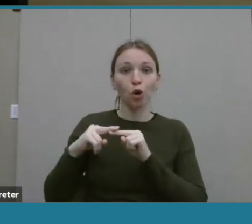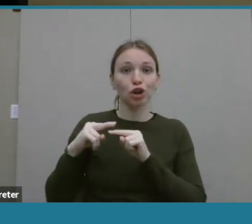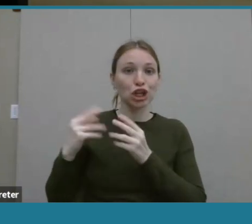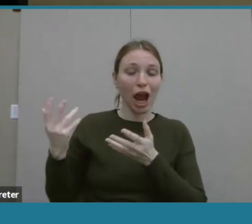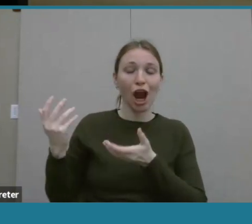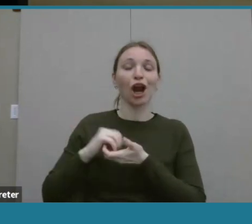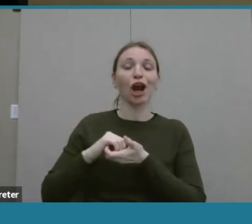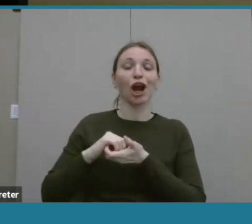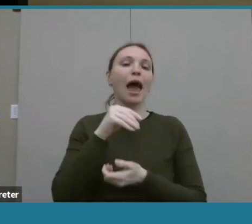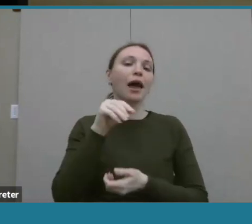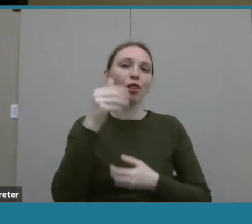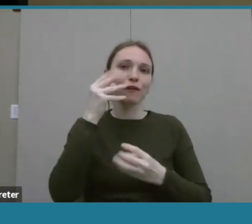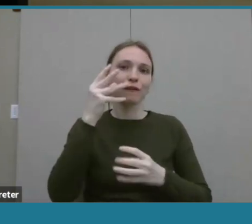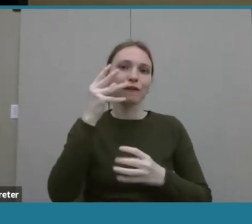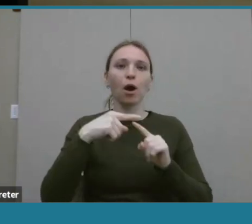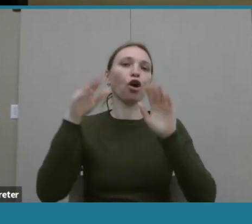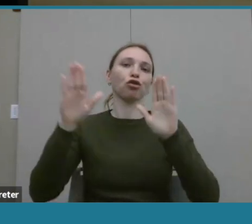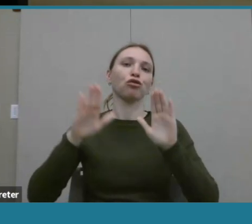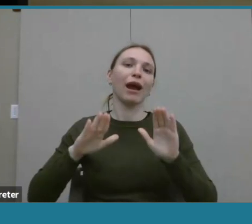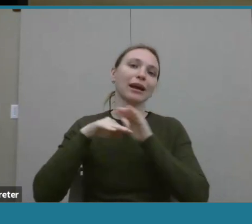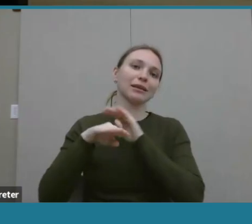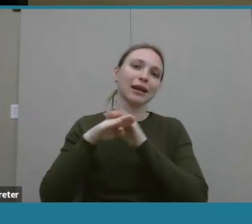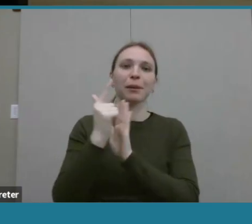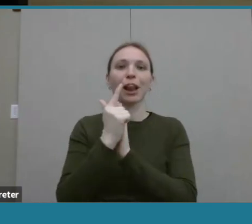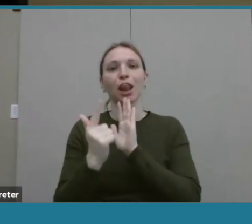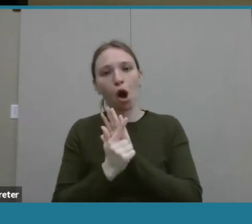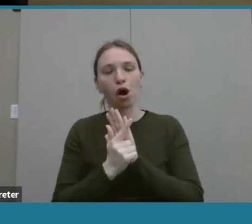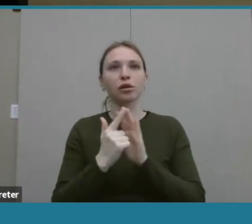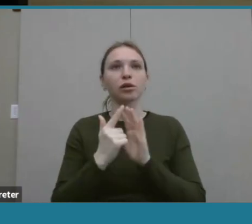information about great accessibility law, you know, things that you can participate